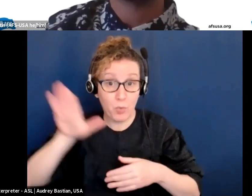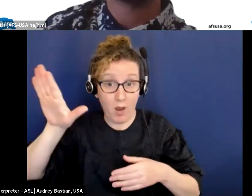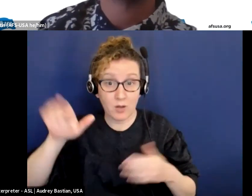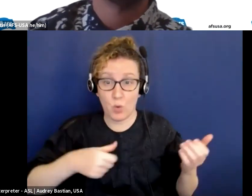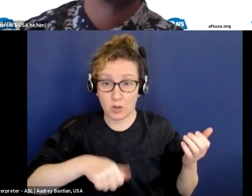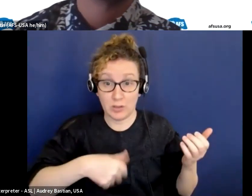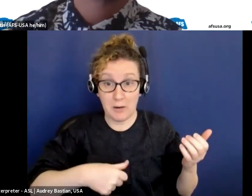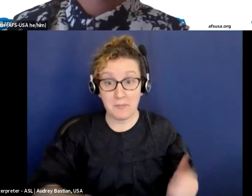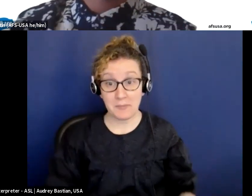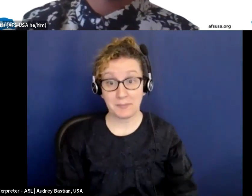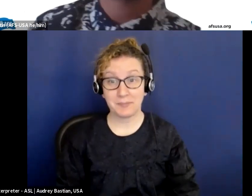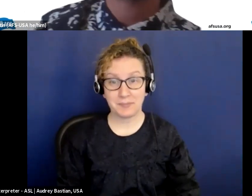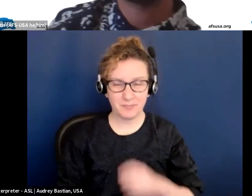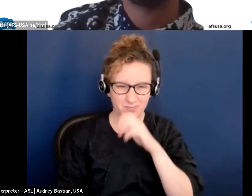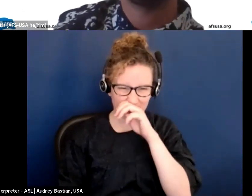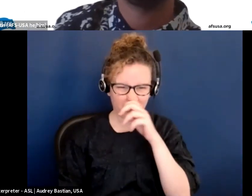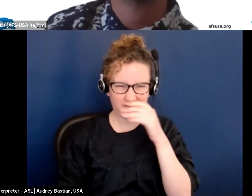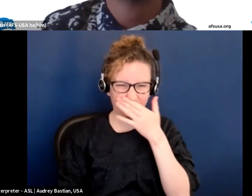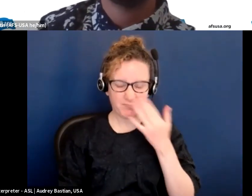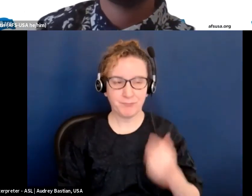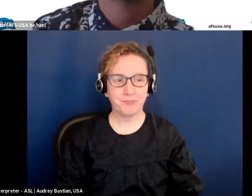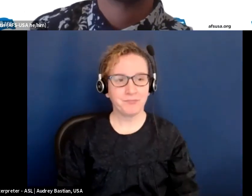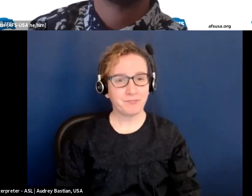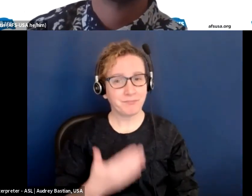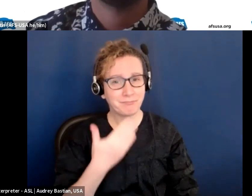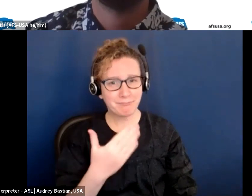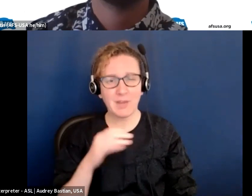Thank you, just in. That was great. Brittany?